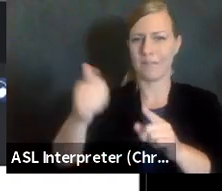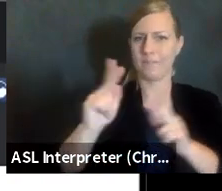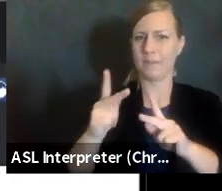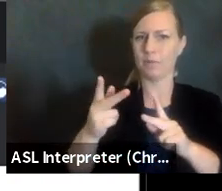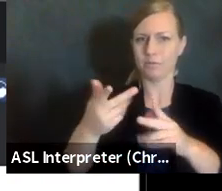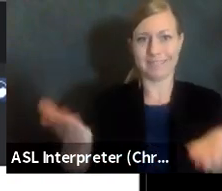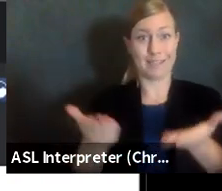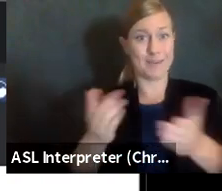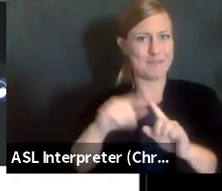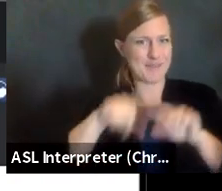ESD 112 - Katherine Livick: Thank you, Jeff.